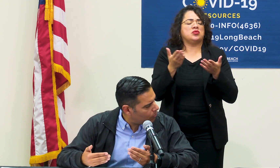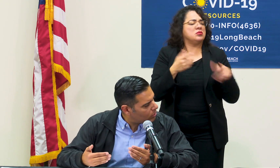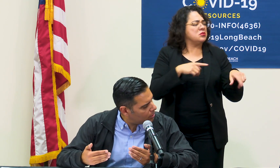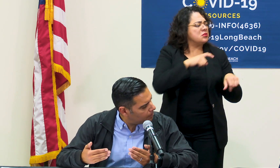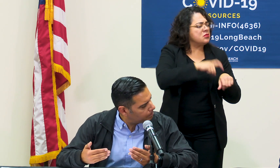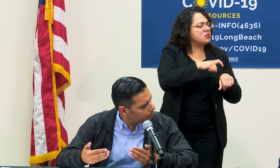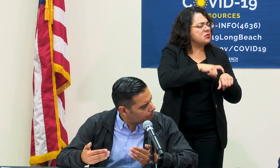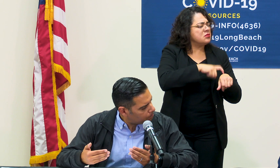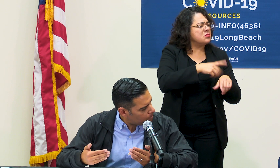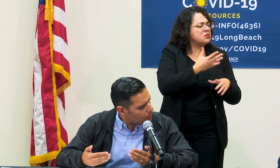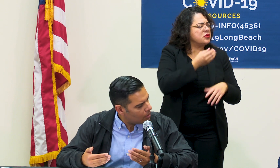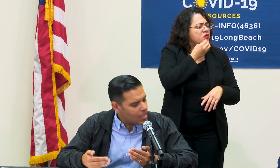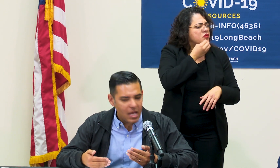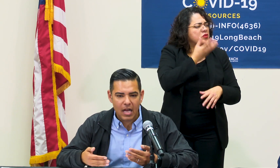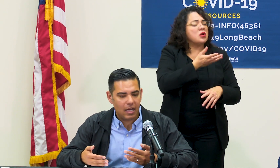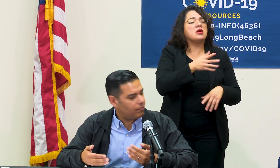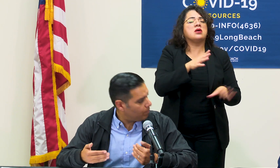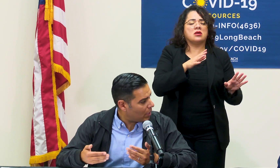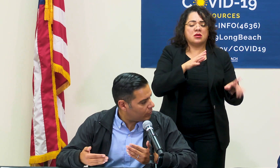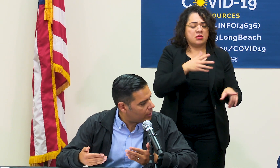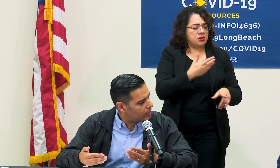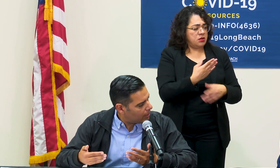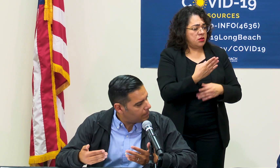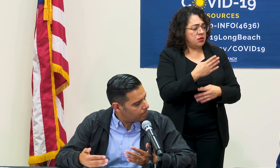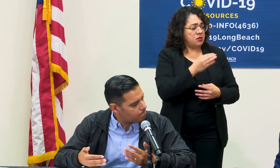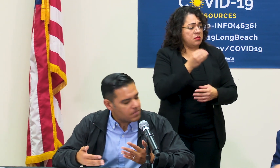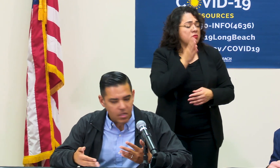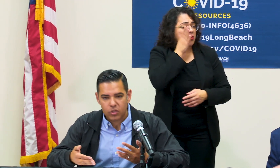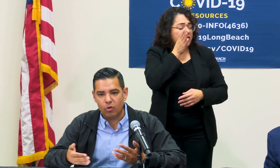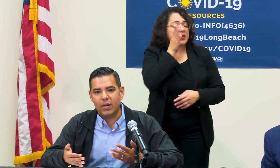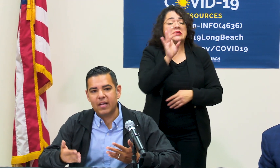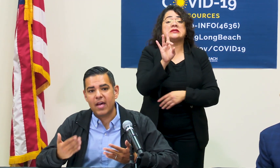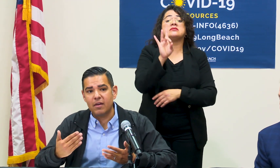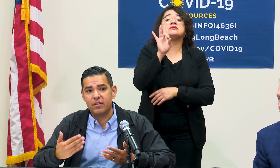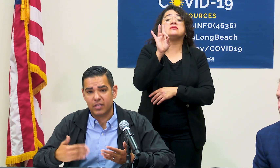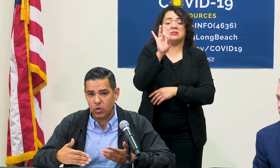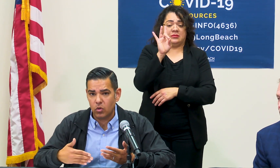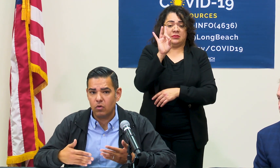from what time breakfast 89 so bhagavad this a you know